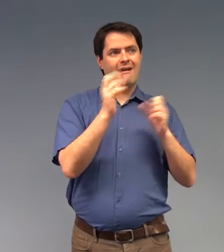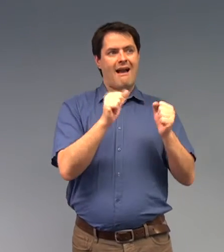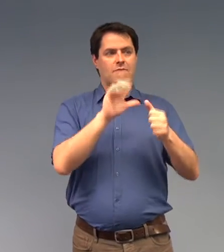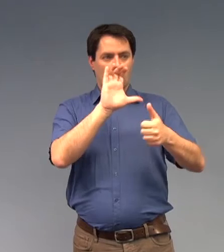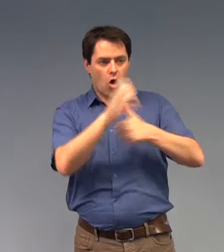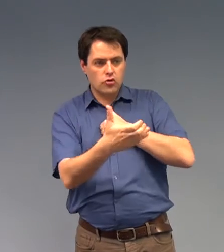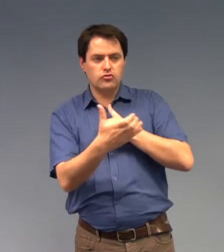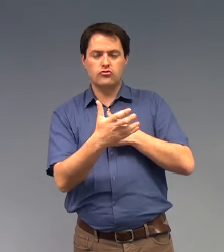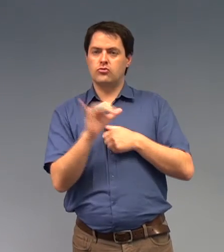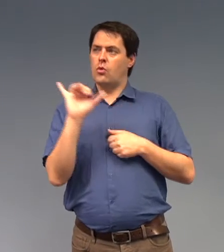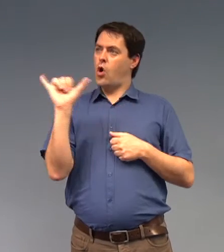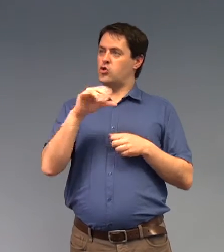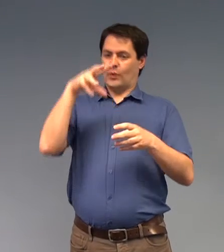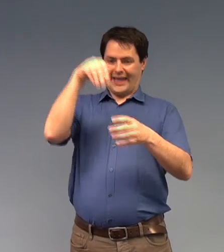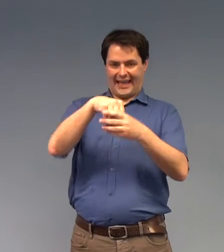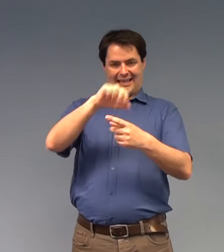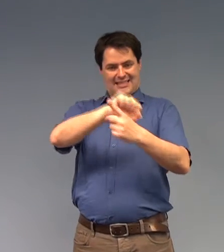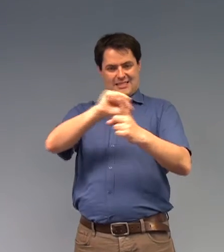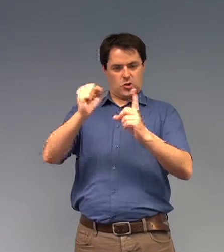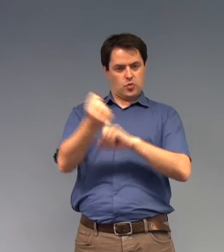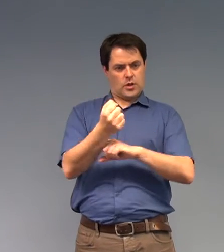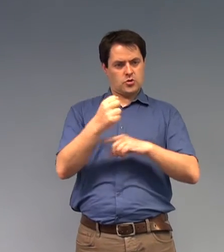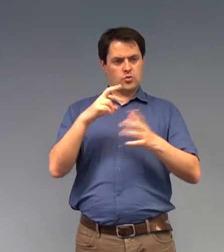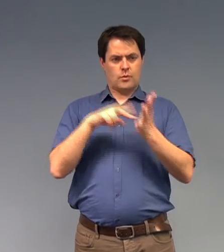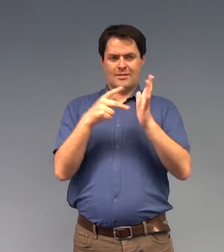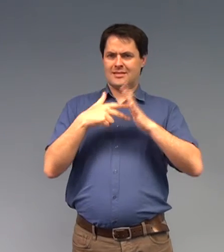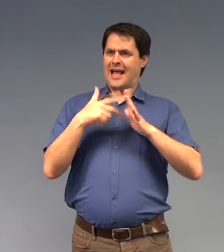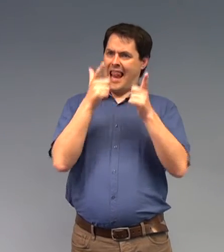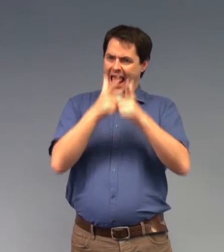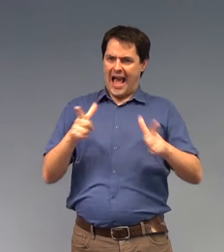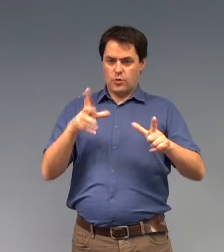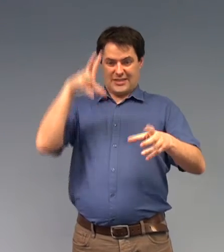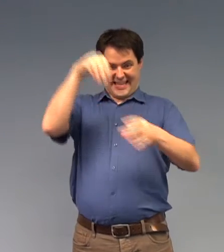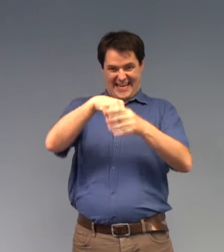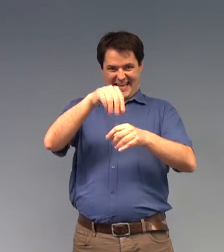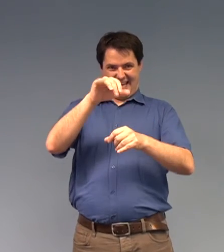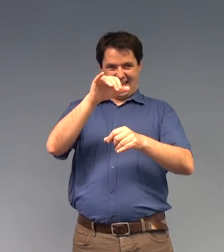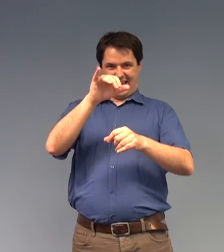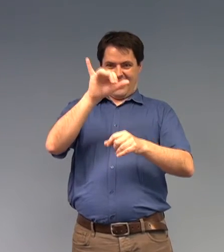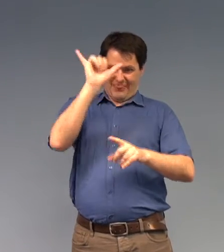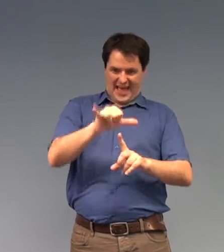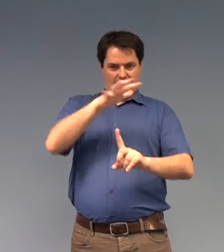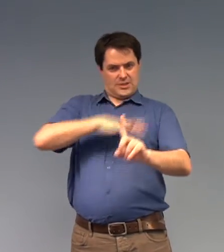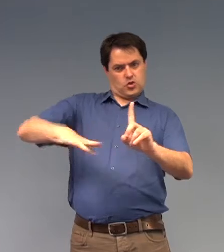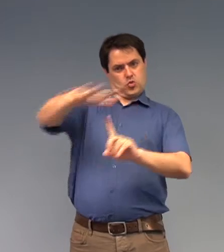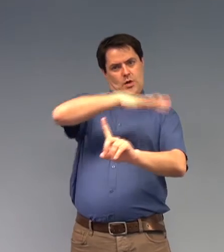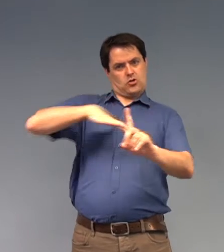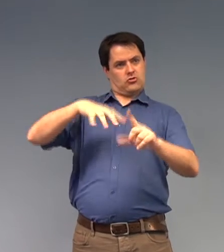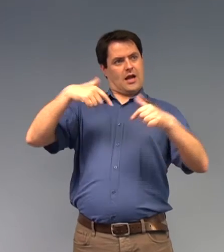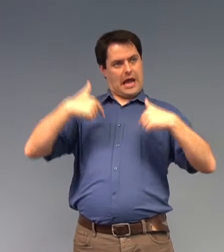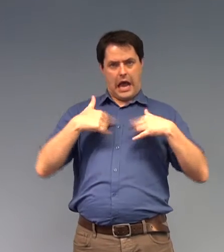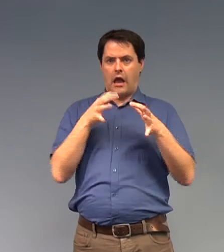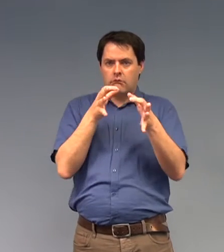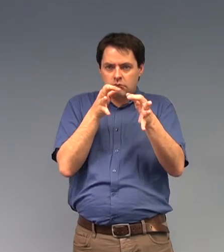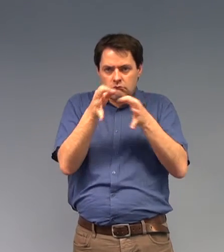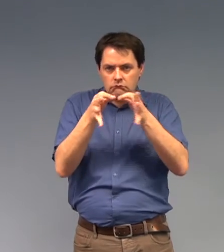That language community has its own associated culture, and we understand how we use language within a situation,